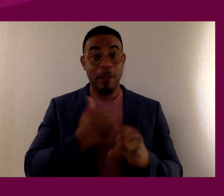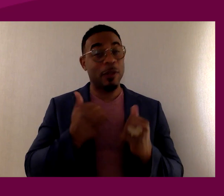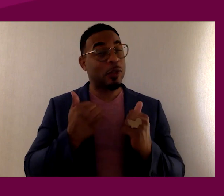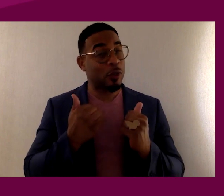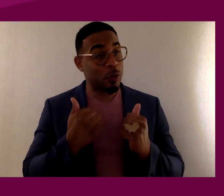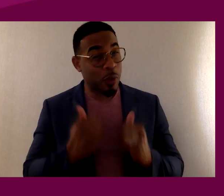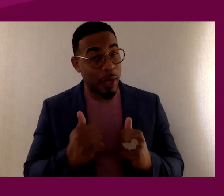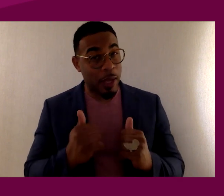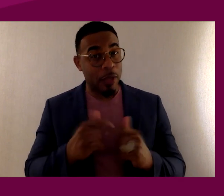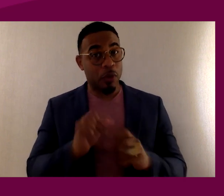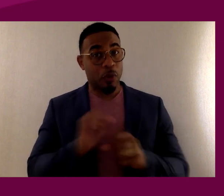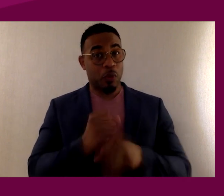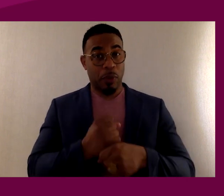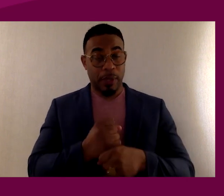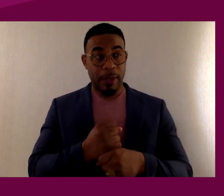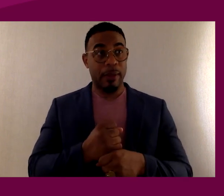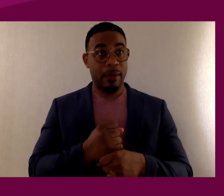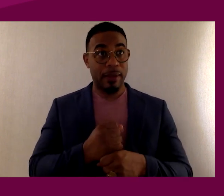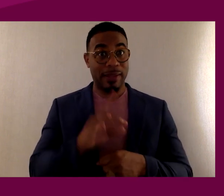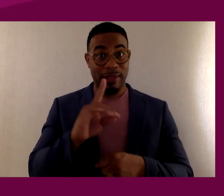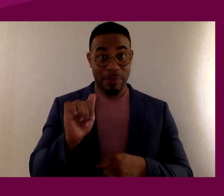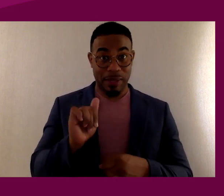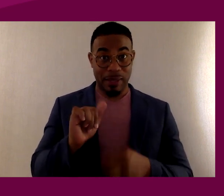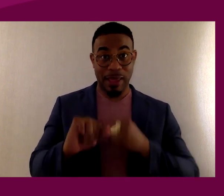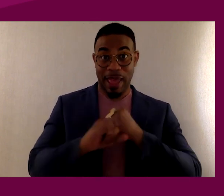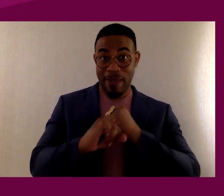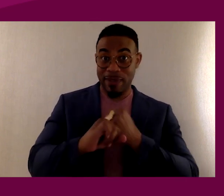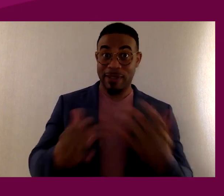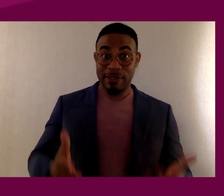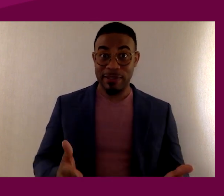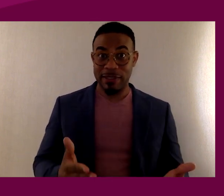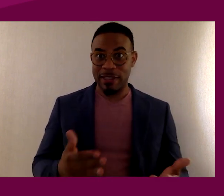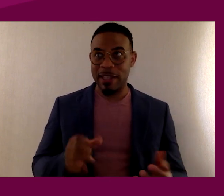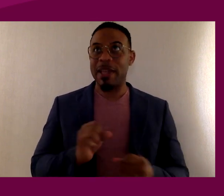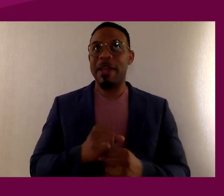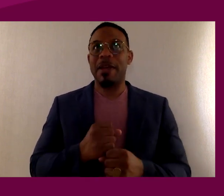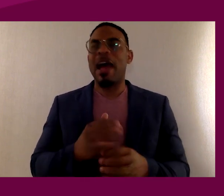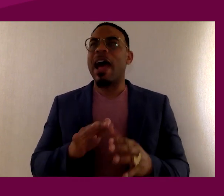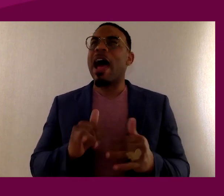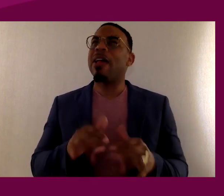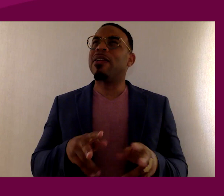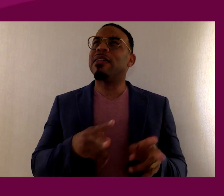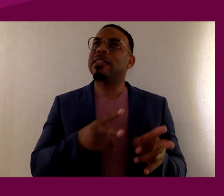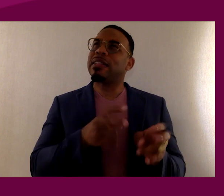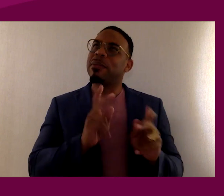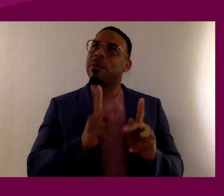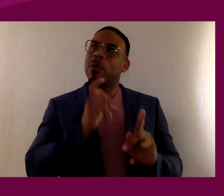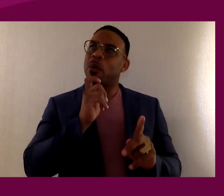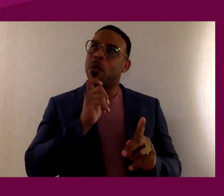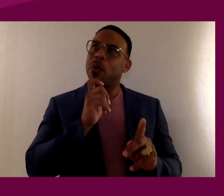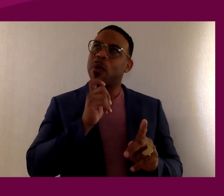lessons I've learned working internationally, trying to create disability advocates to make,